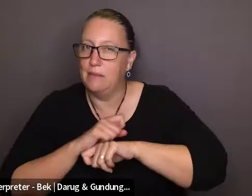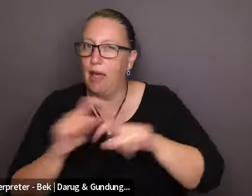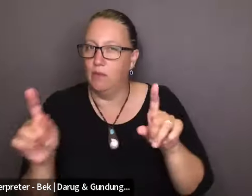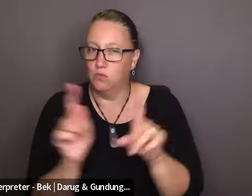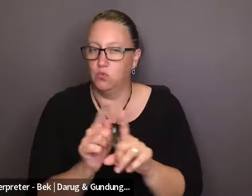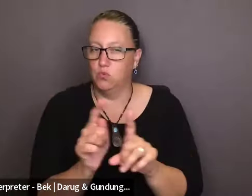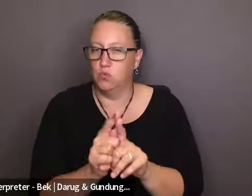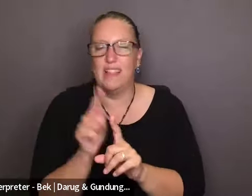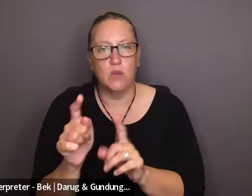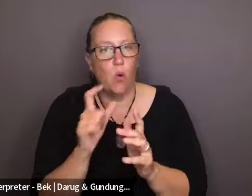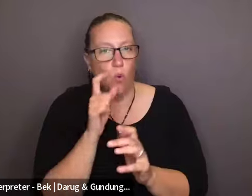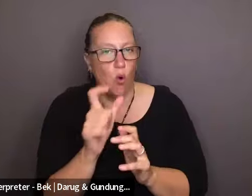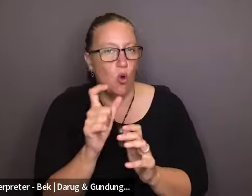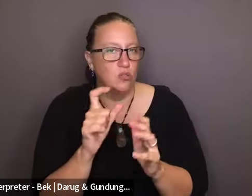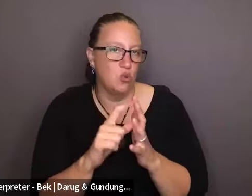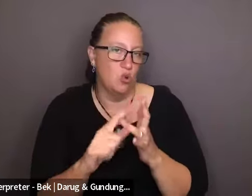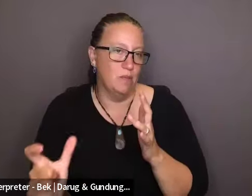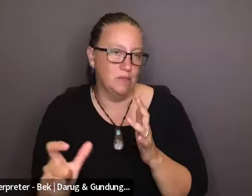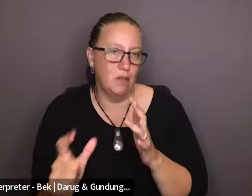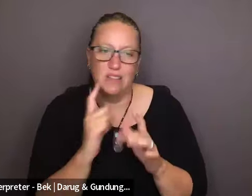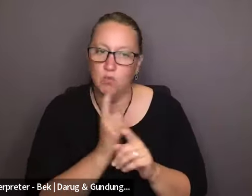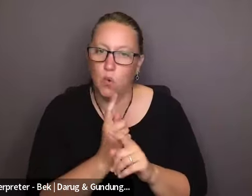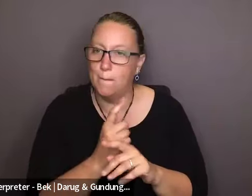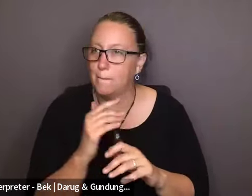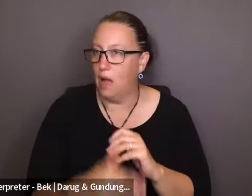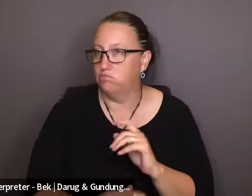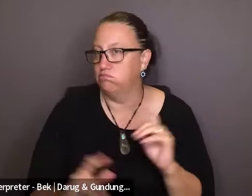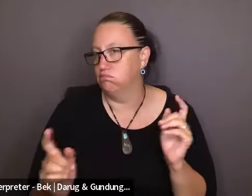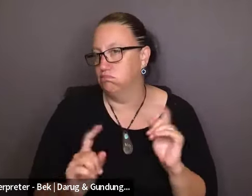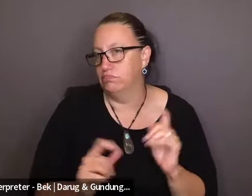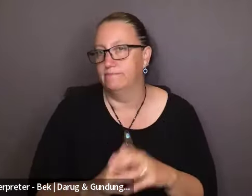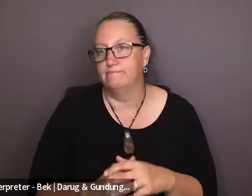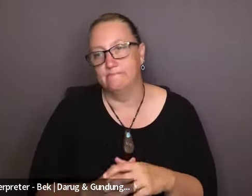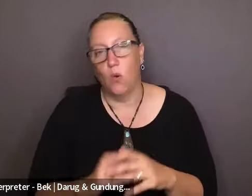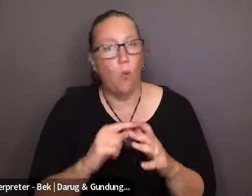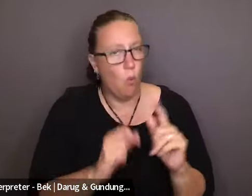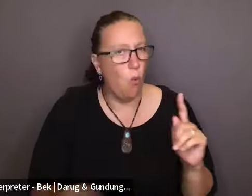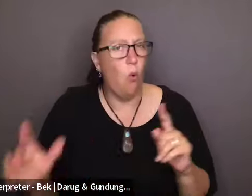watching us from a machine where you don't want to download the Word file that's okay, you're going to get this